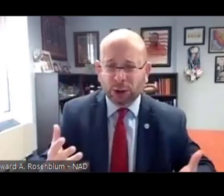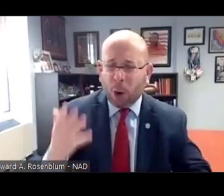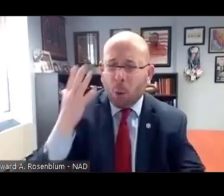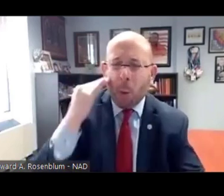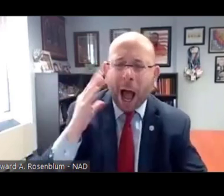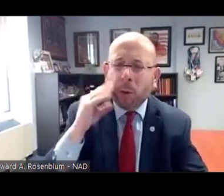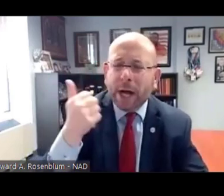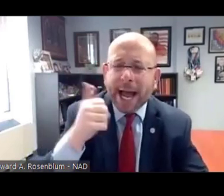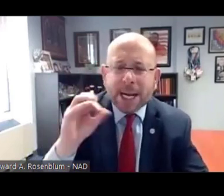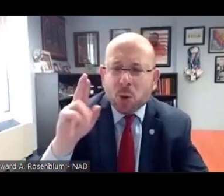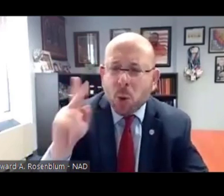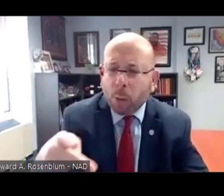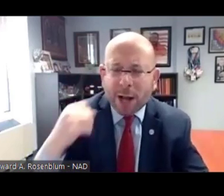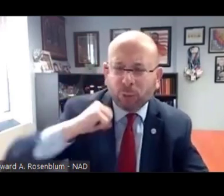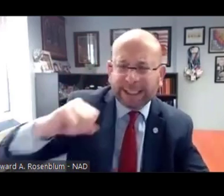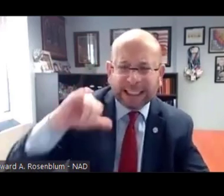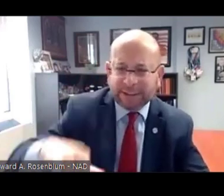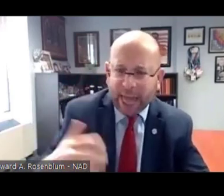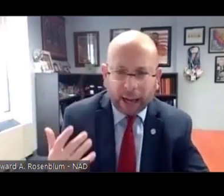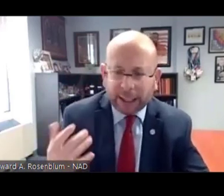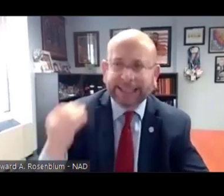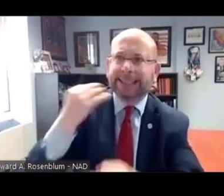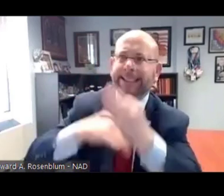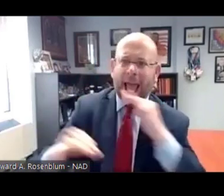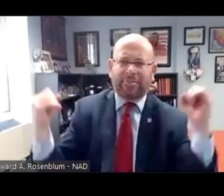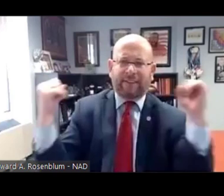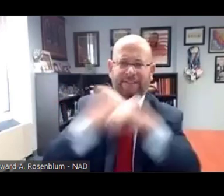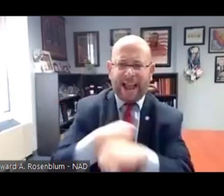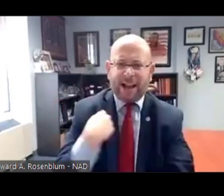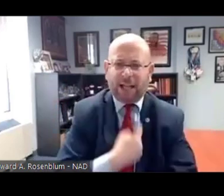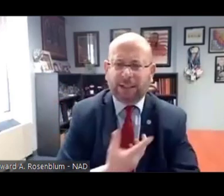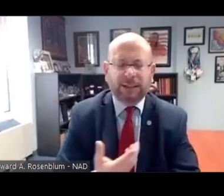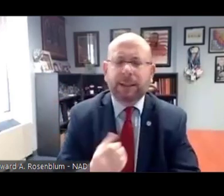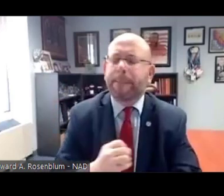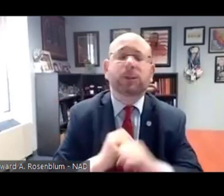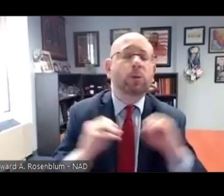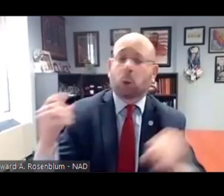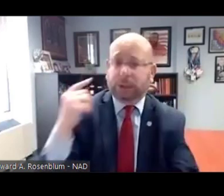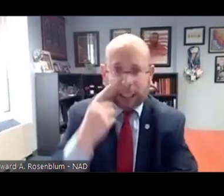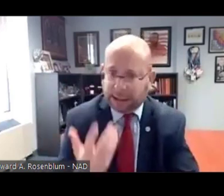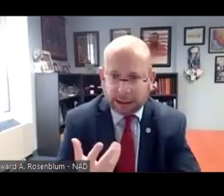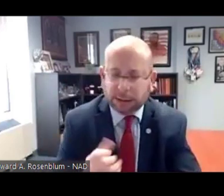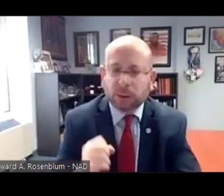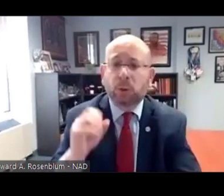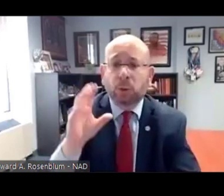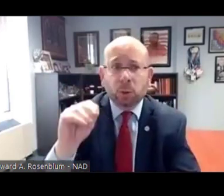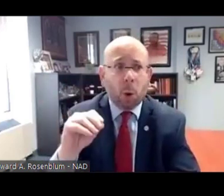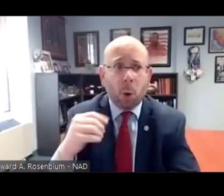Why would any corporation resist such a thing? It makes no sense whatsoever.